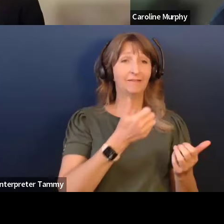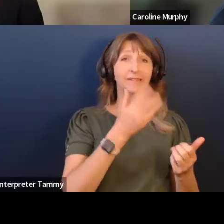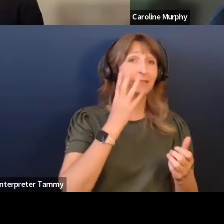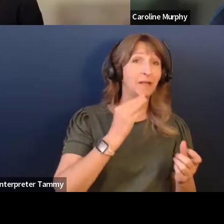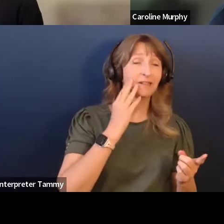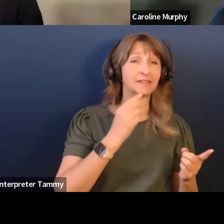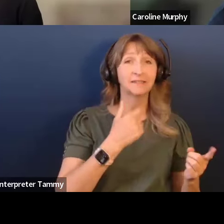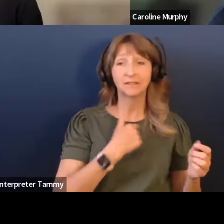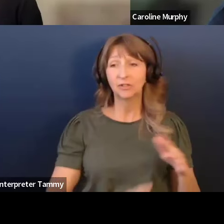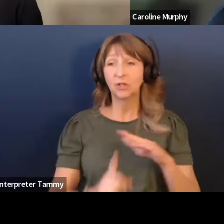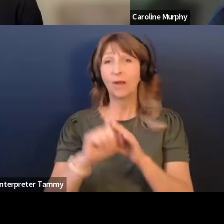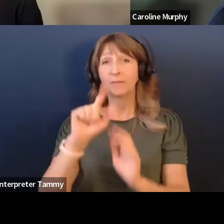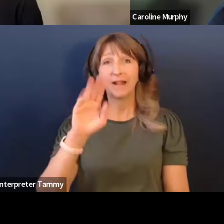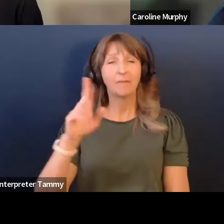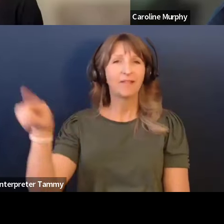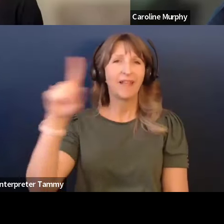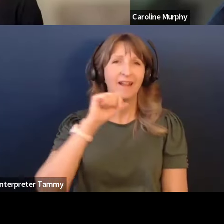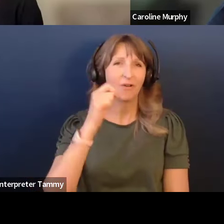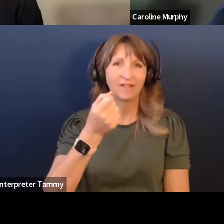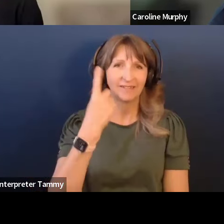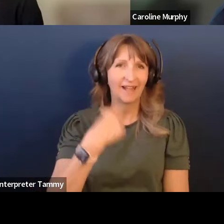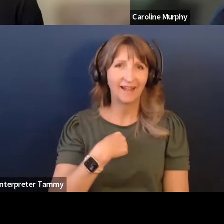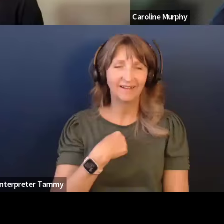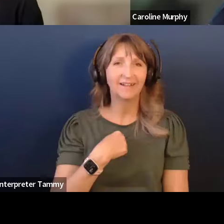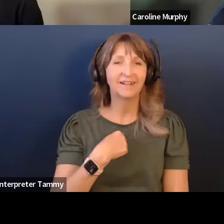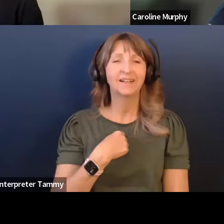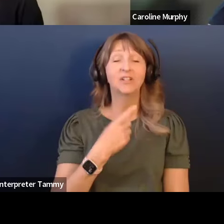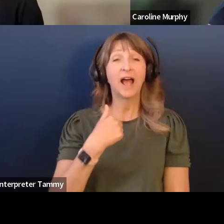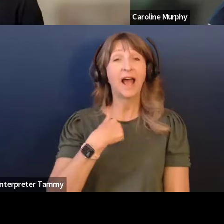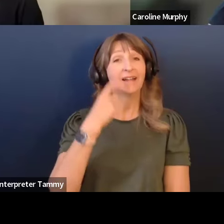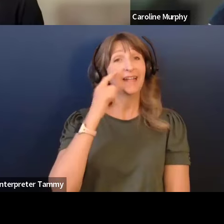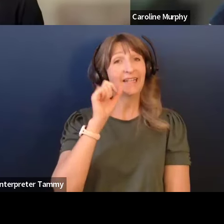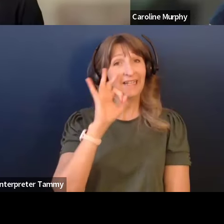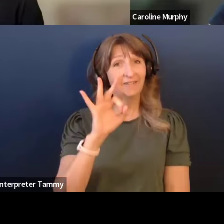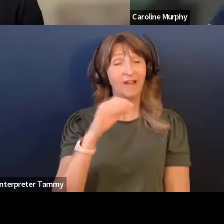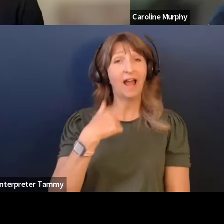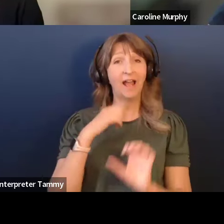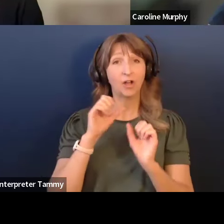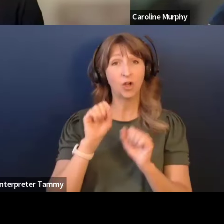and I think if I had been able to connect with people who are more similar to me, there would